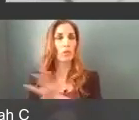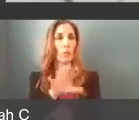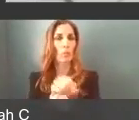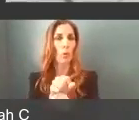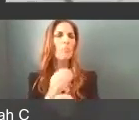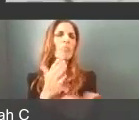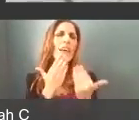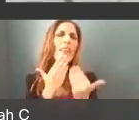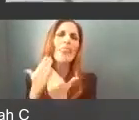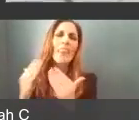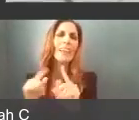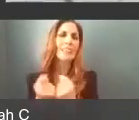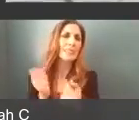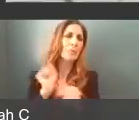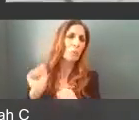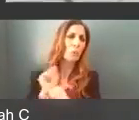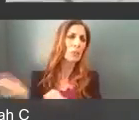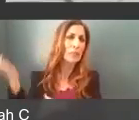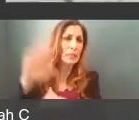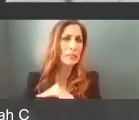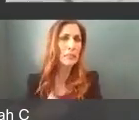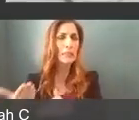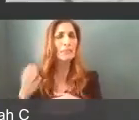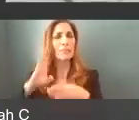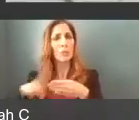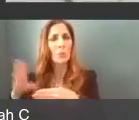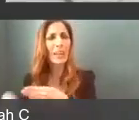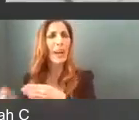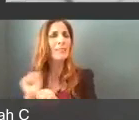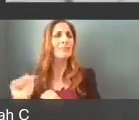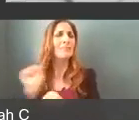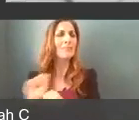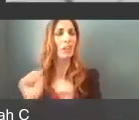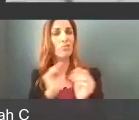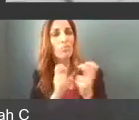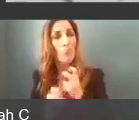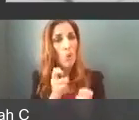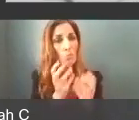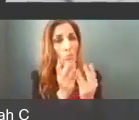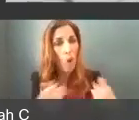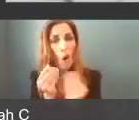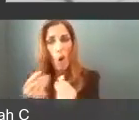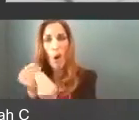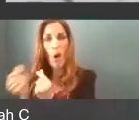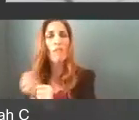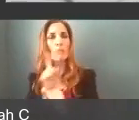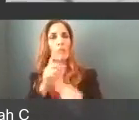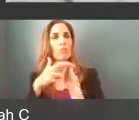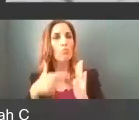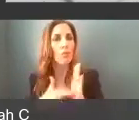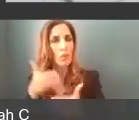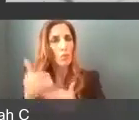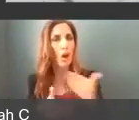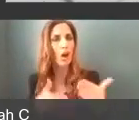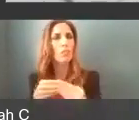weekends to fix these issues and to make the registration process run more smoothly. Now, some